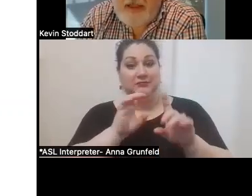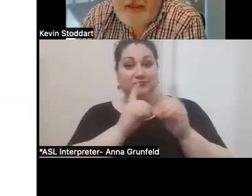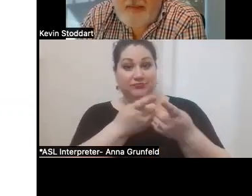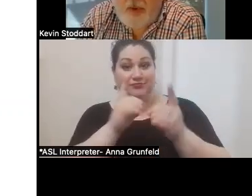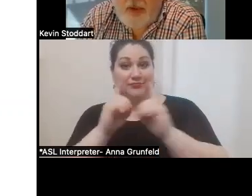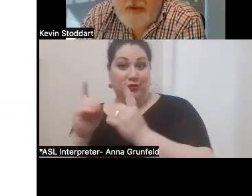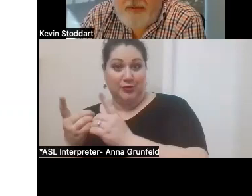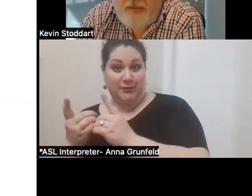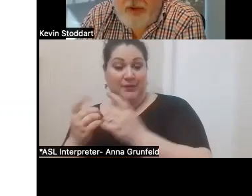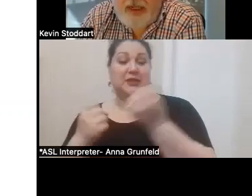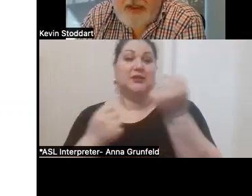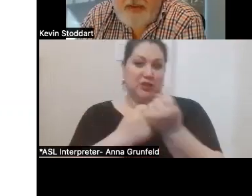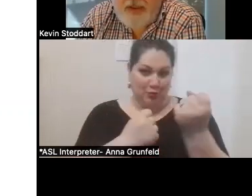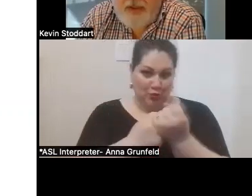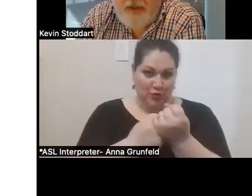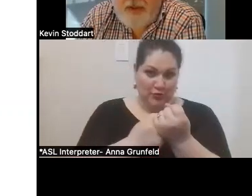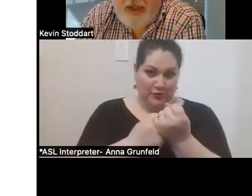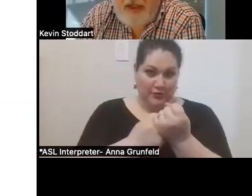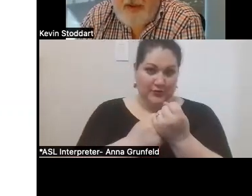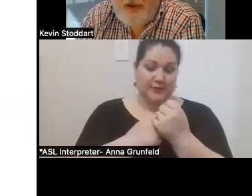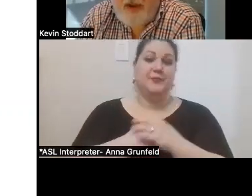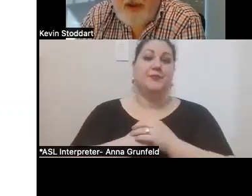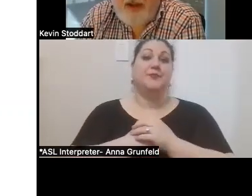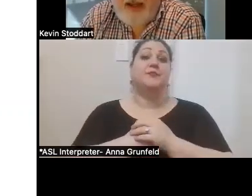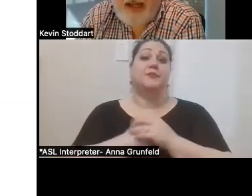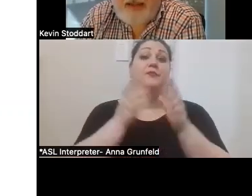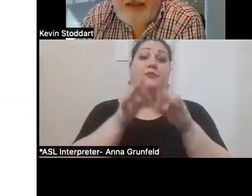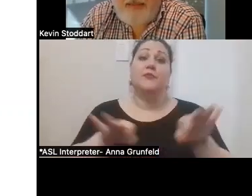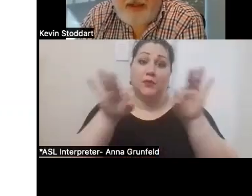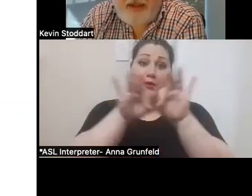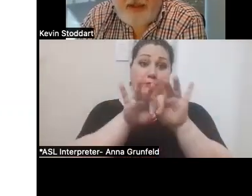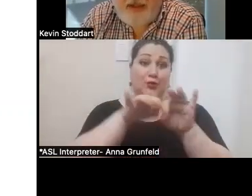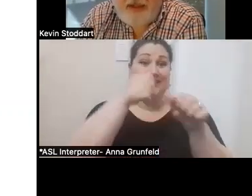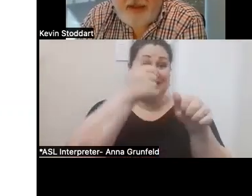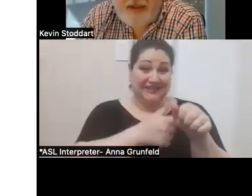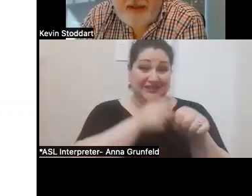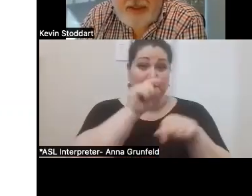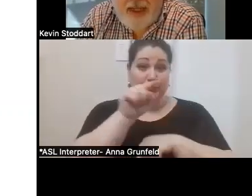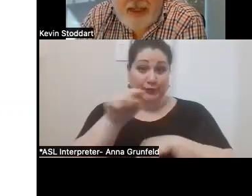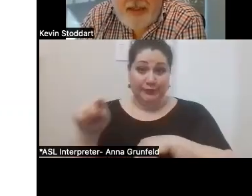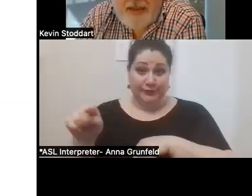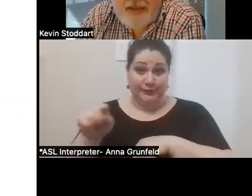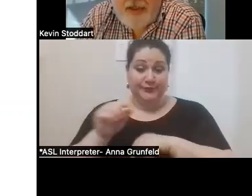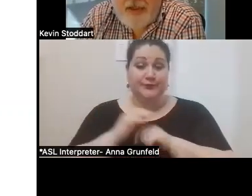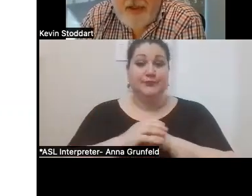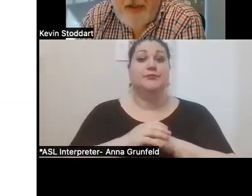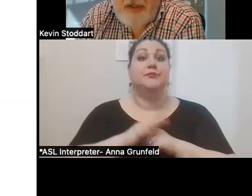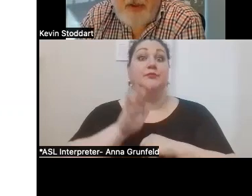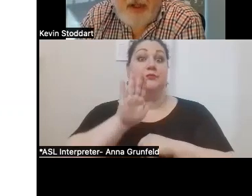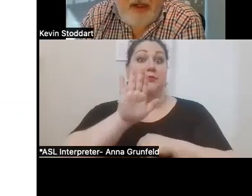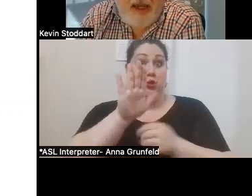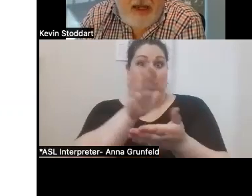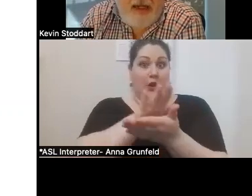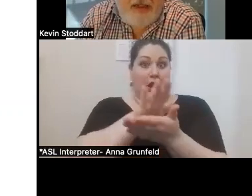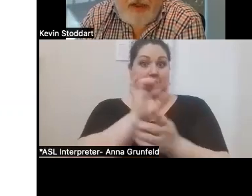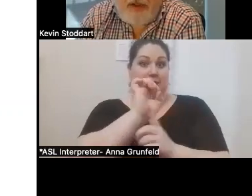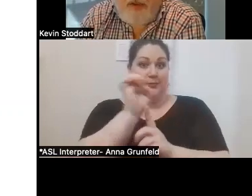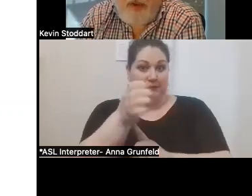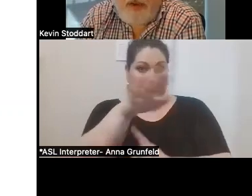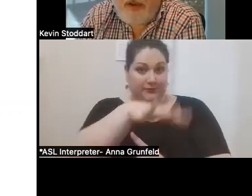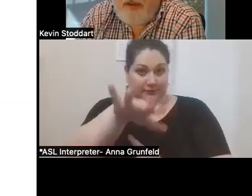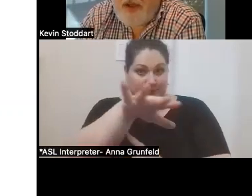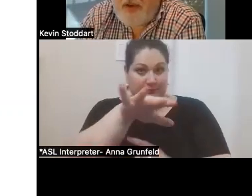And it's important for each of you in your academic settings to engage with community